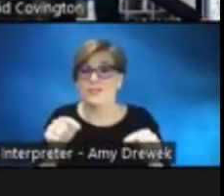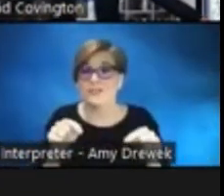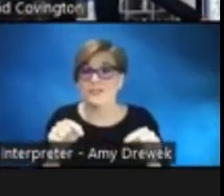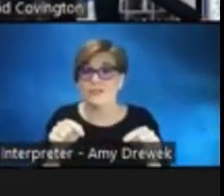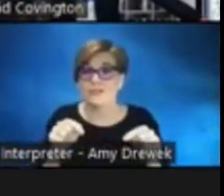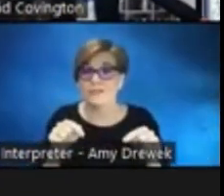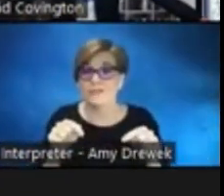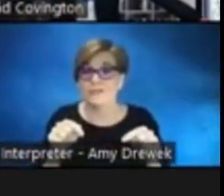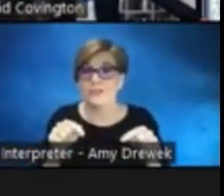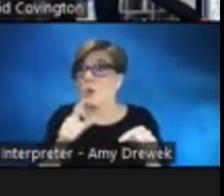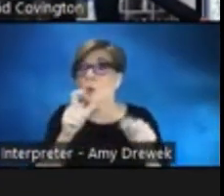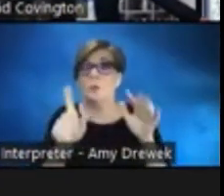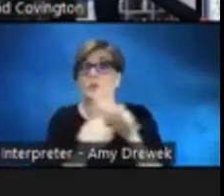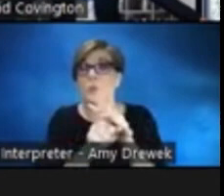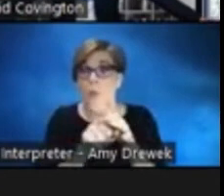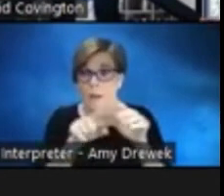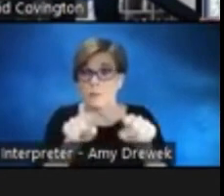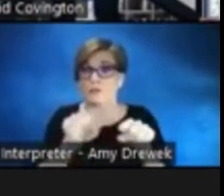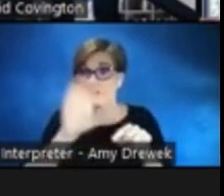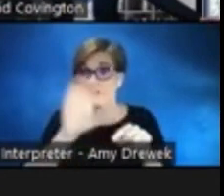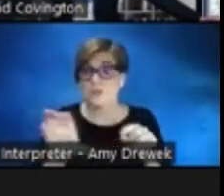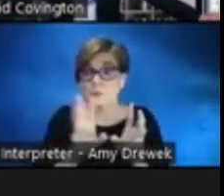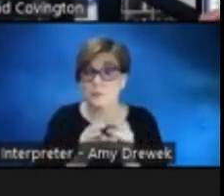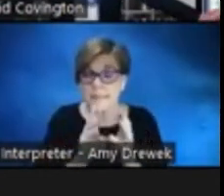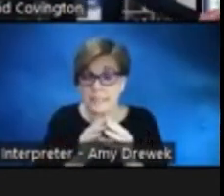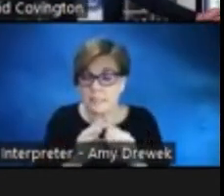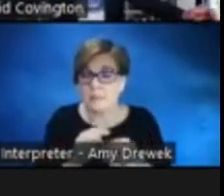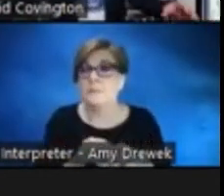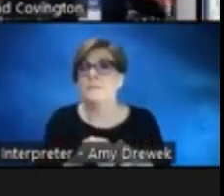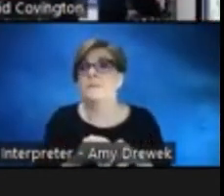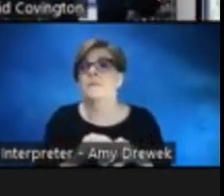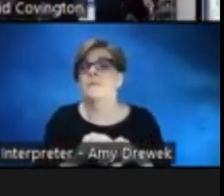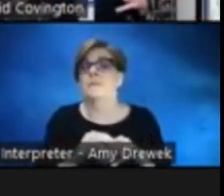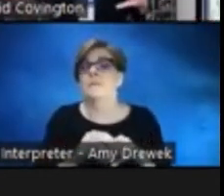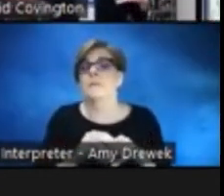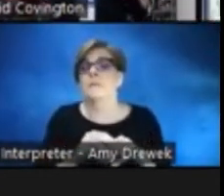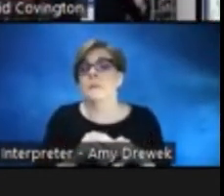THE DECISION WE HAVE MADE IS OUR VALUES AROUND CONNECTION AND